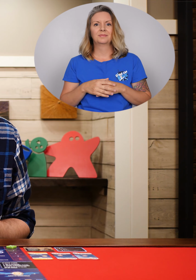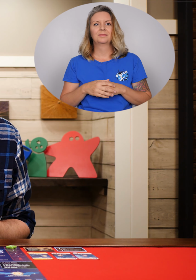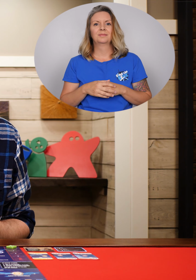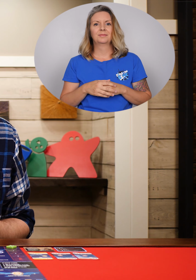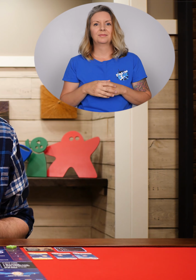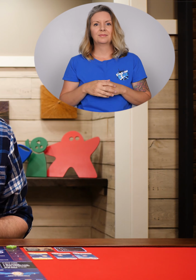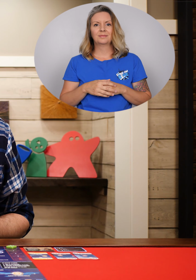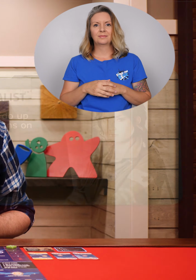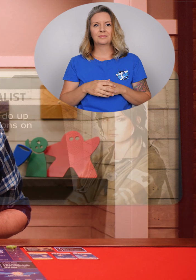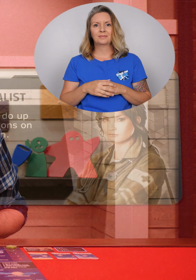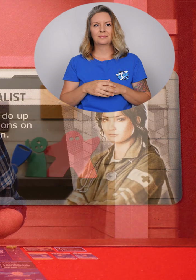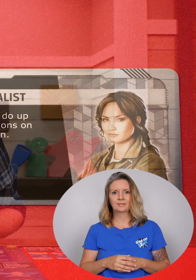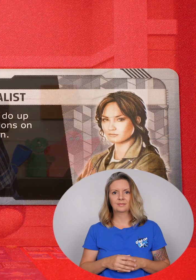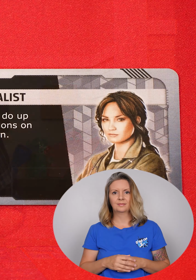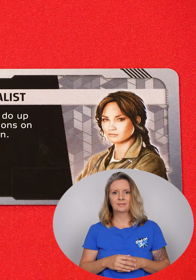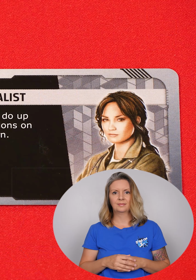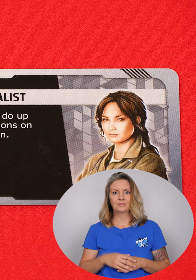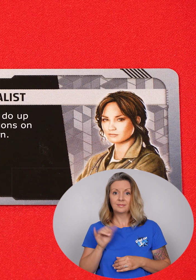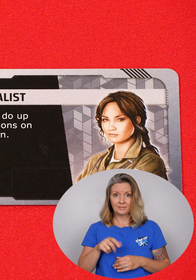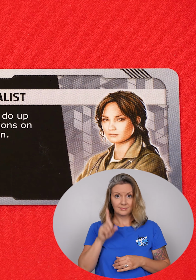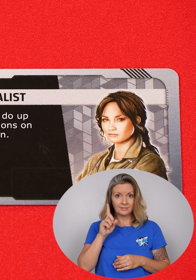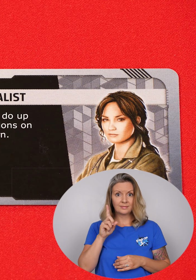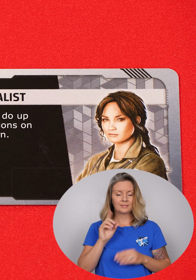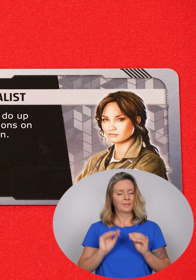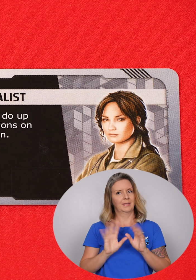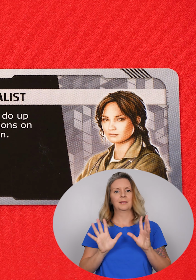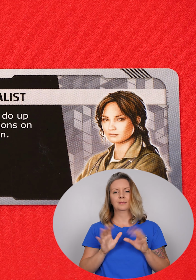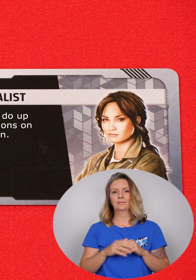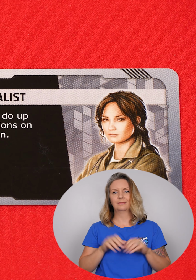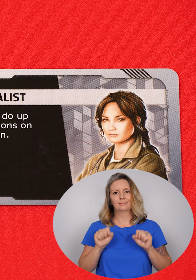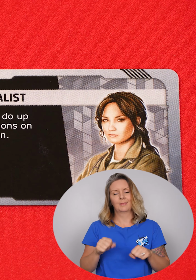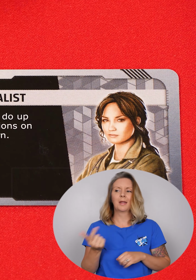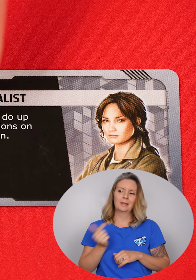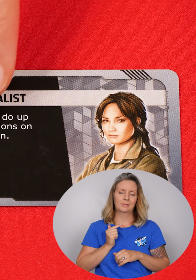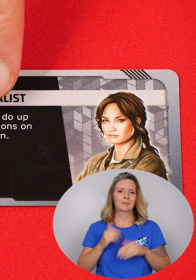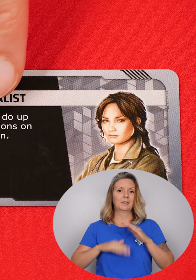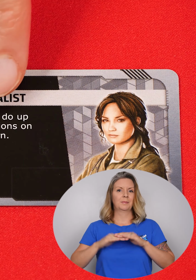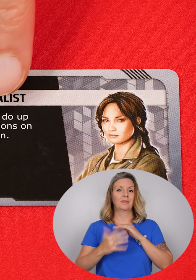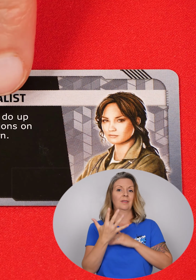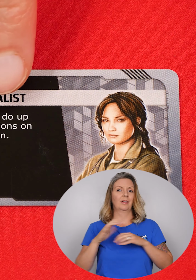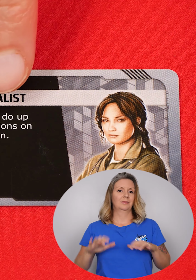do on their turn. The Generalist is quite straightforward - they can perform up to 5